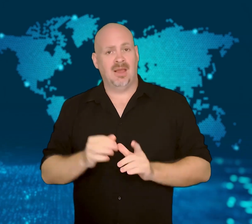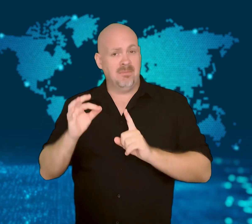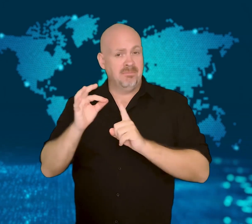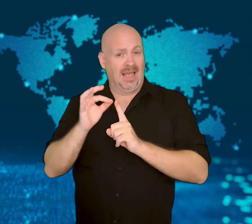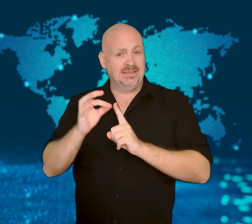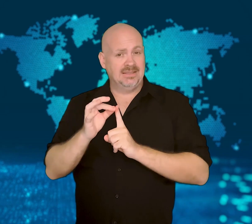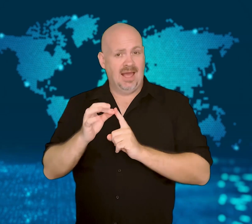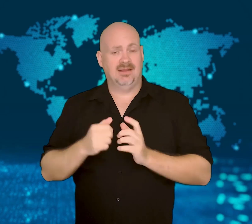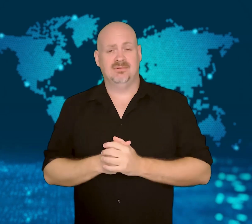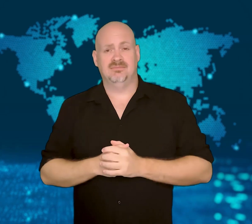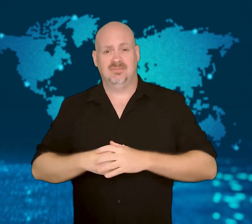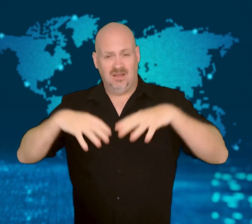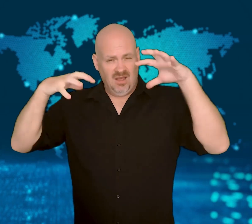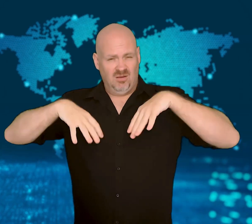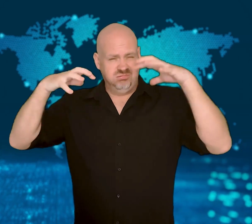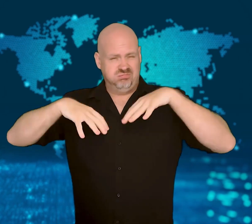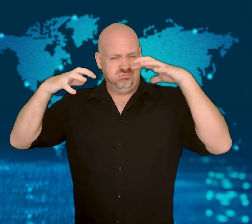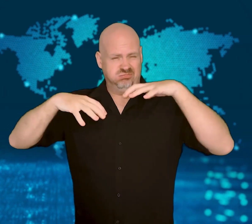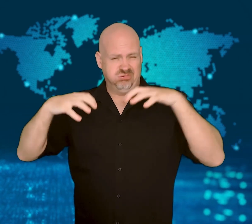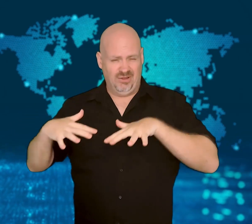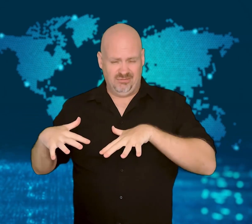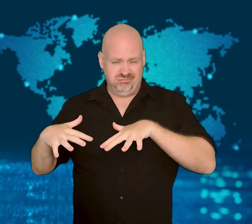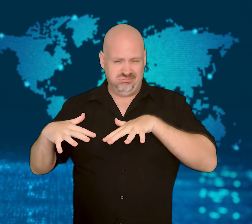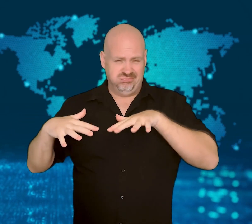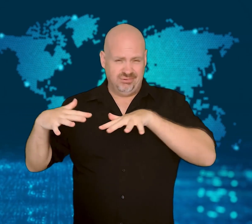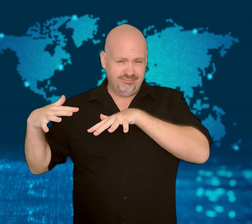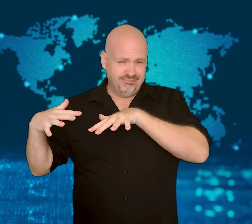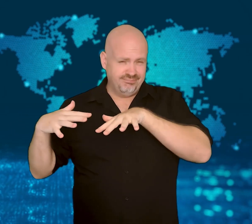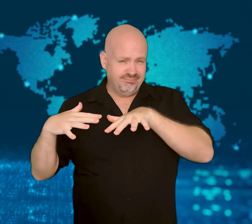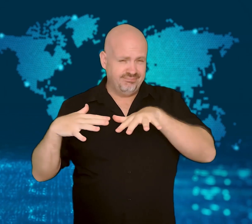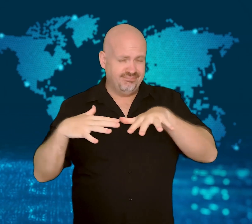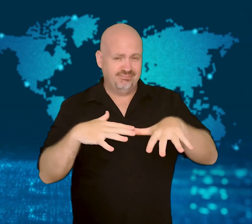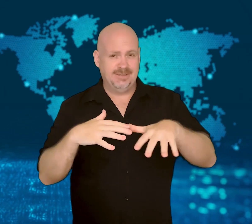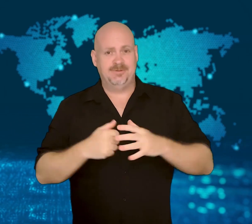Monsoon floods